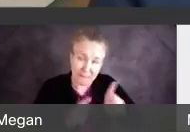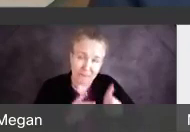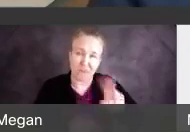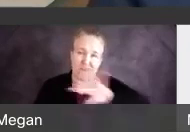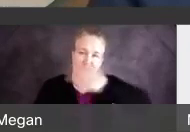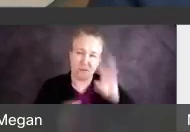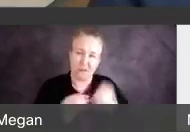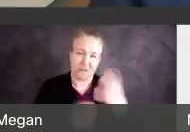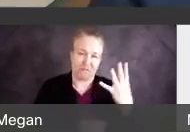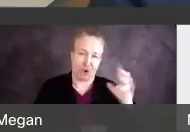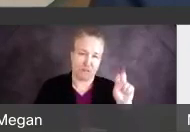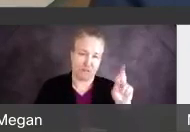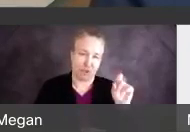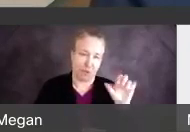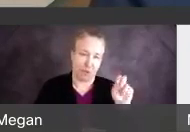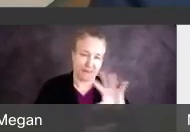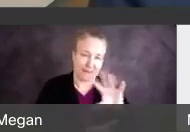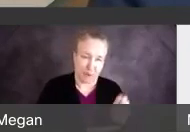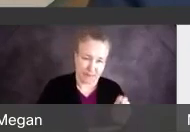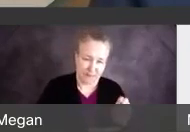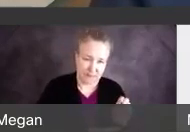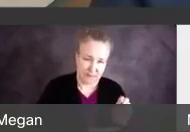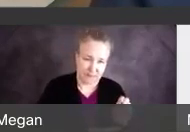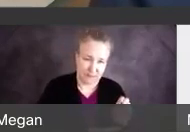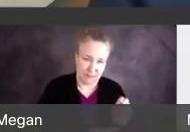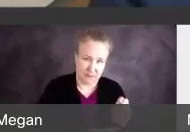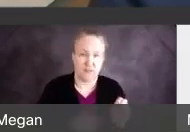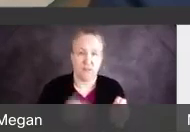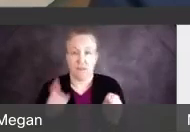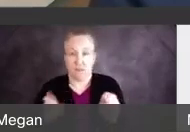There's one and a half million people in Philadelphia, we have two and a half million